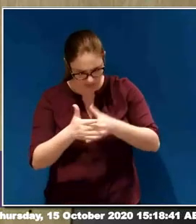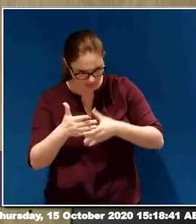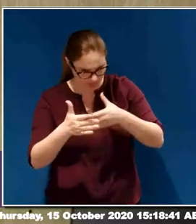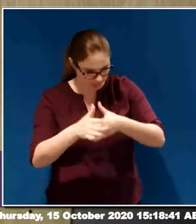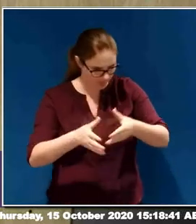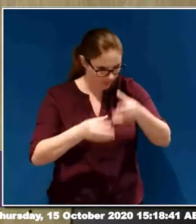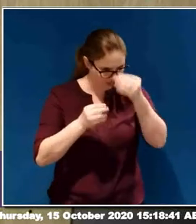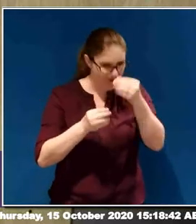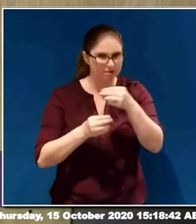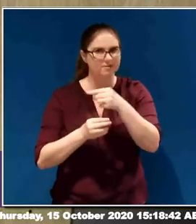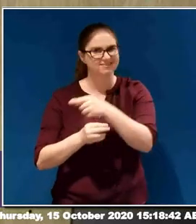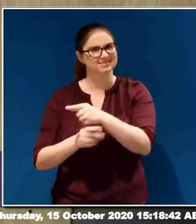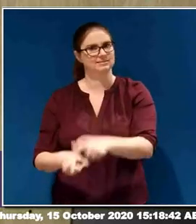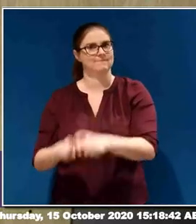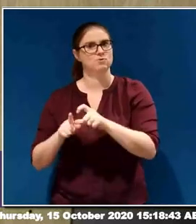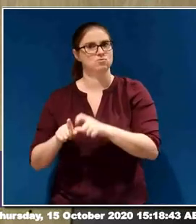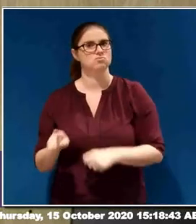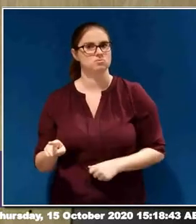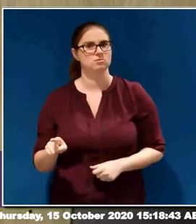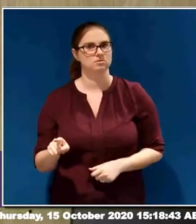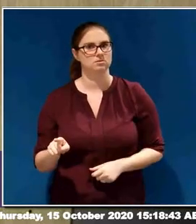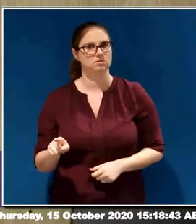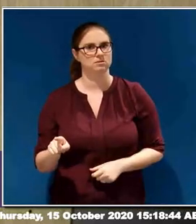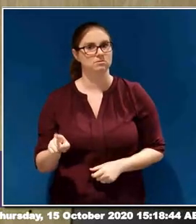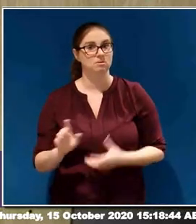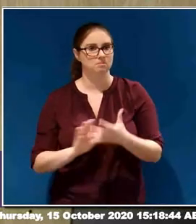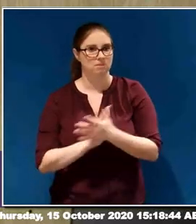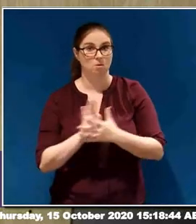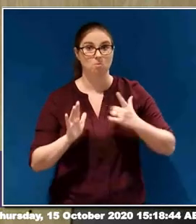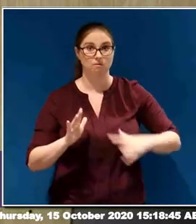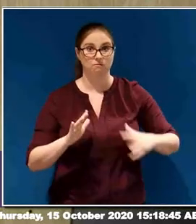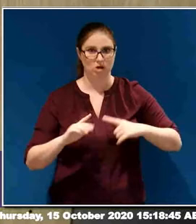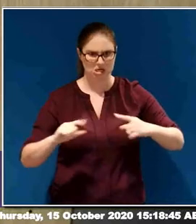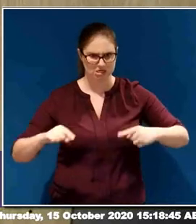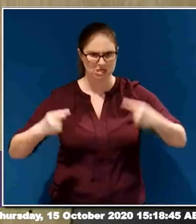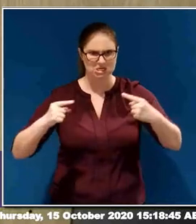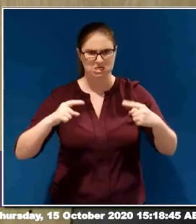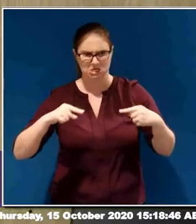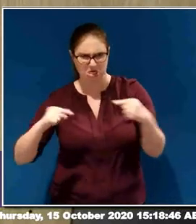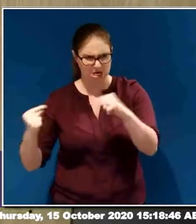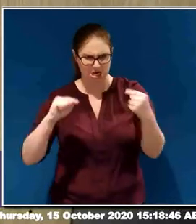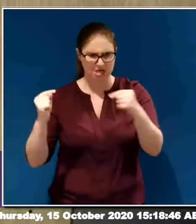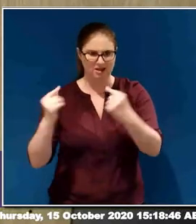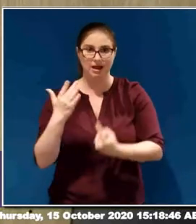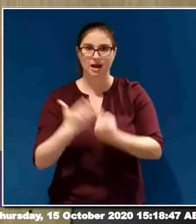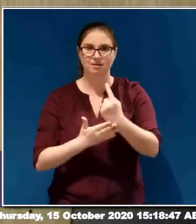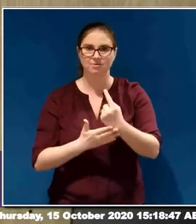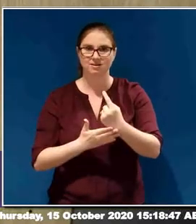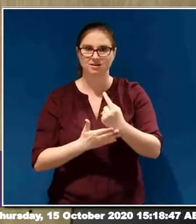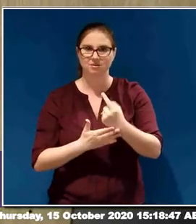understood, and when that's perceived through the lens of "doesn't care",